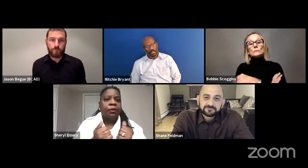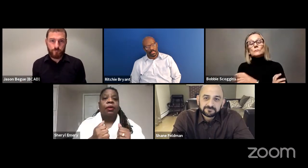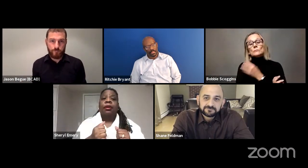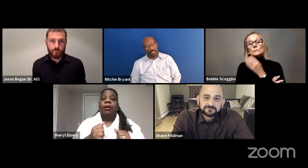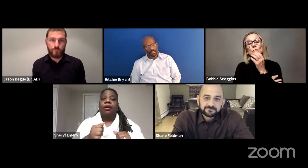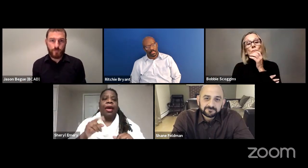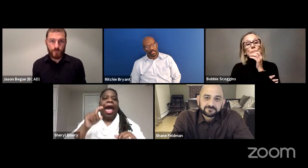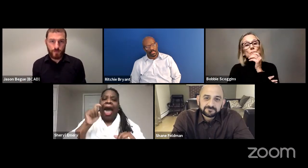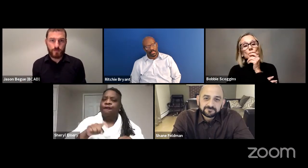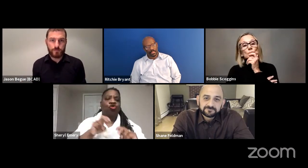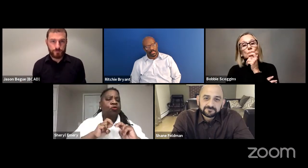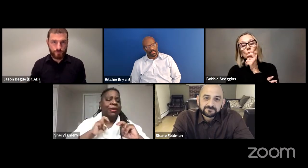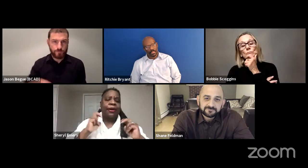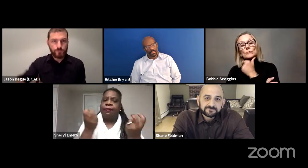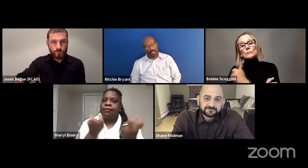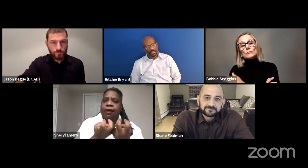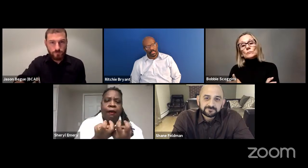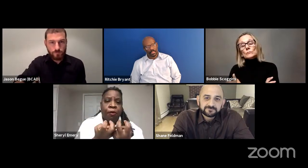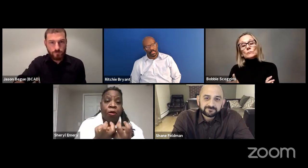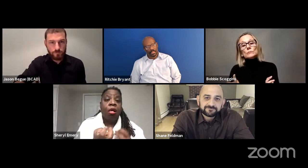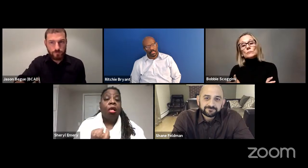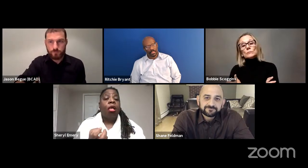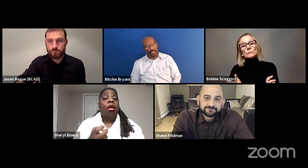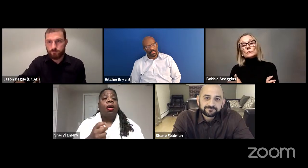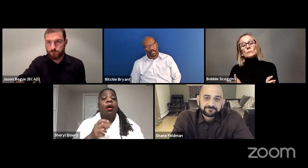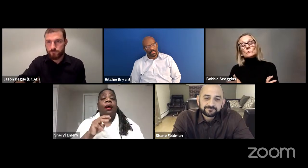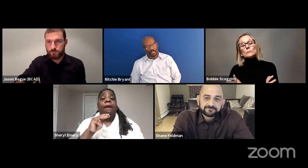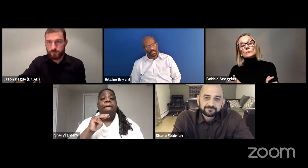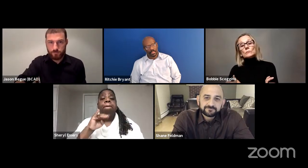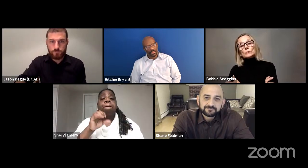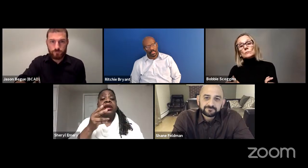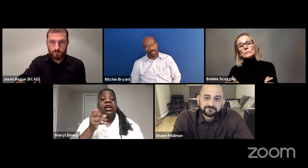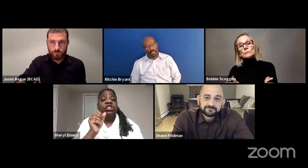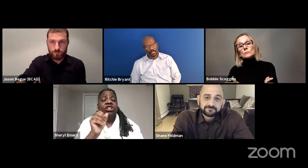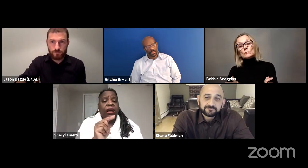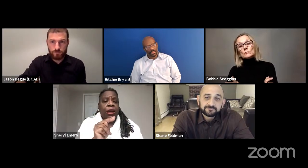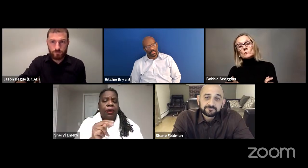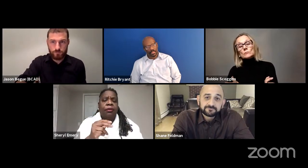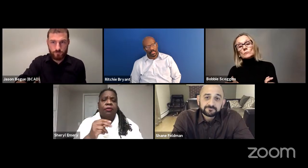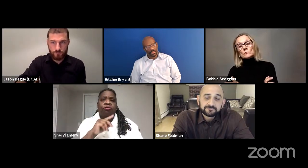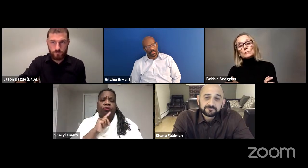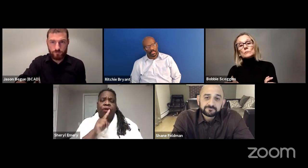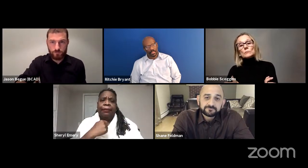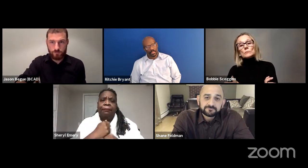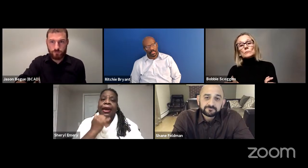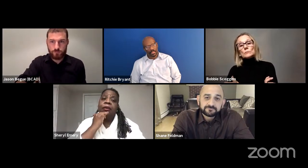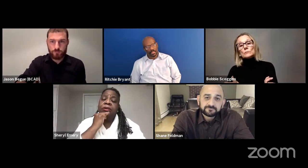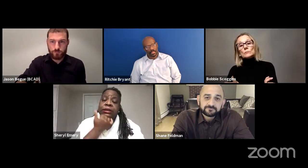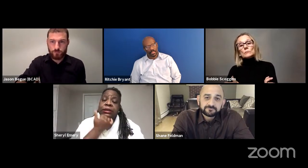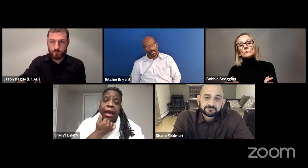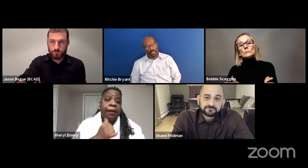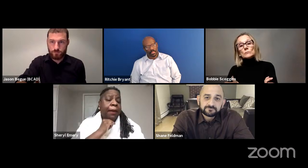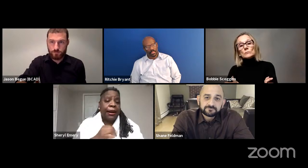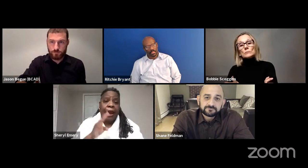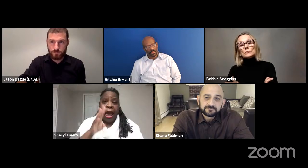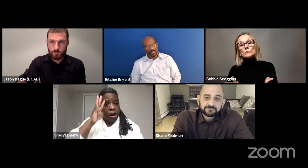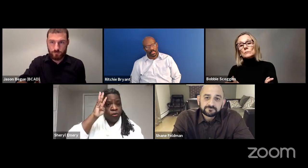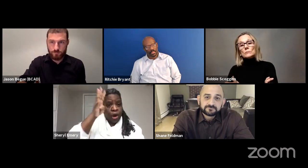interpreter placement agencies. Everybody has to have a seat at the table. Michigan